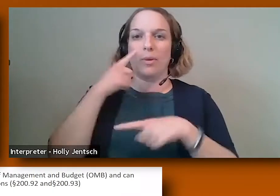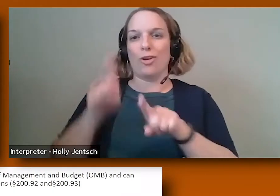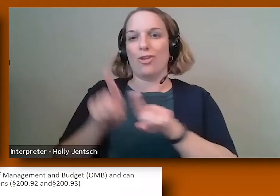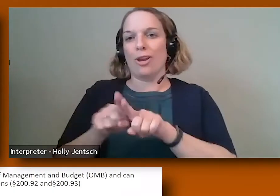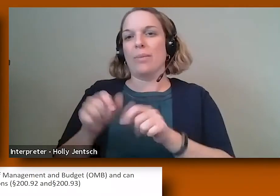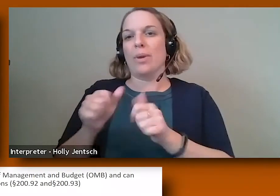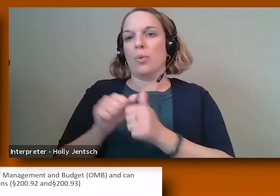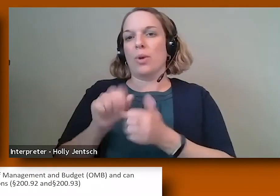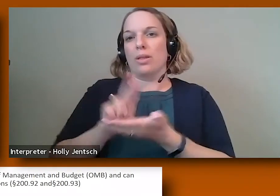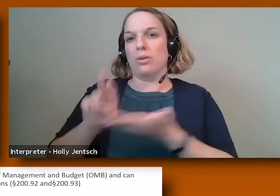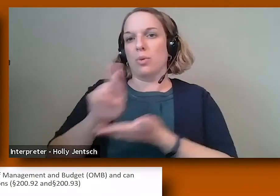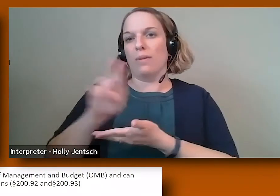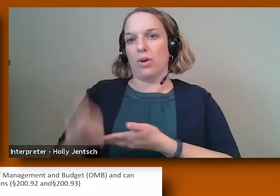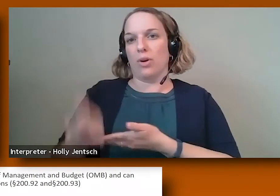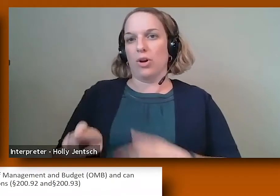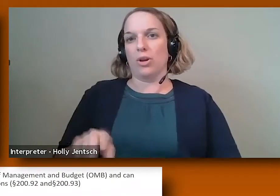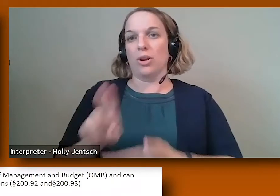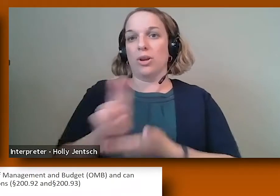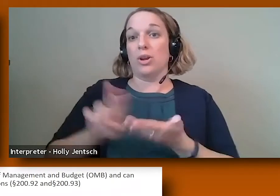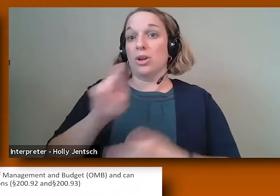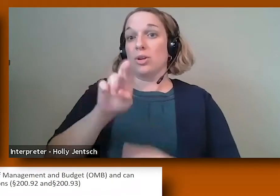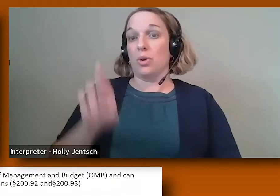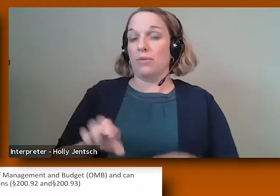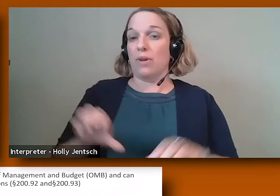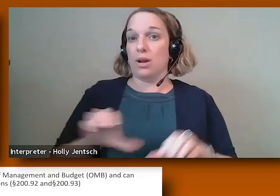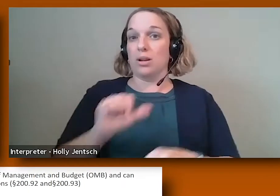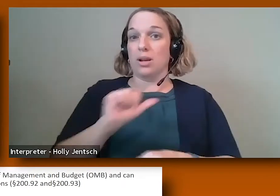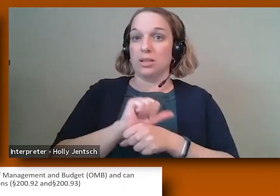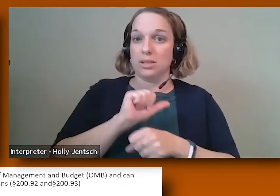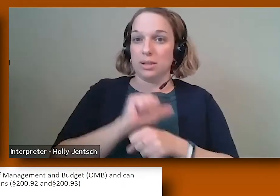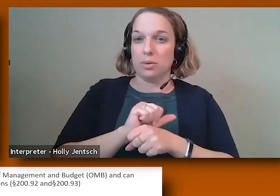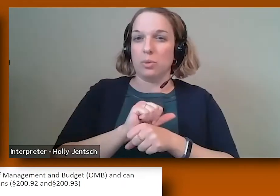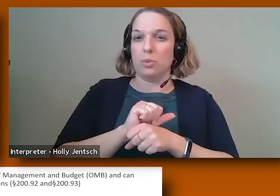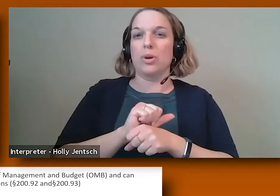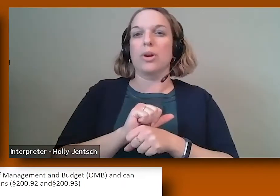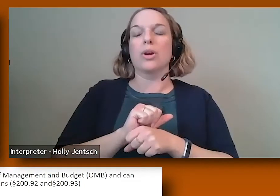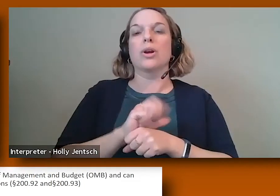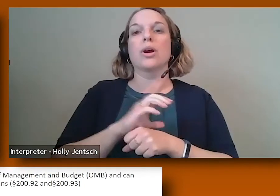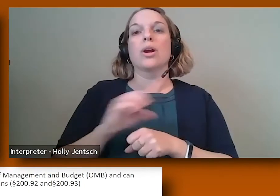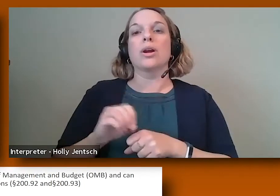U of R does the work, provides the deliverables according to the contract,